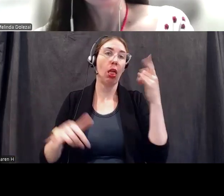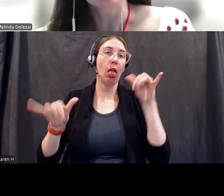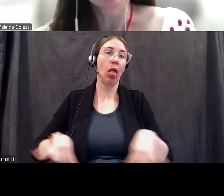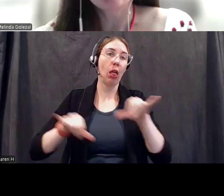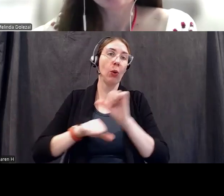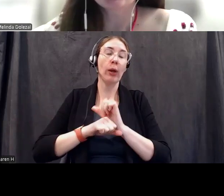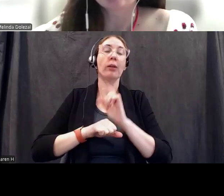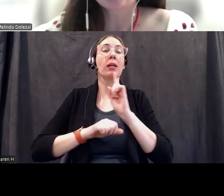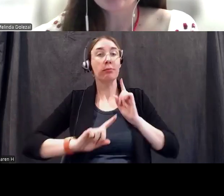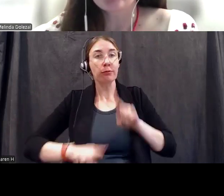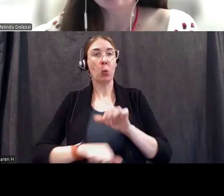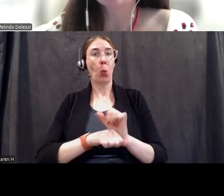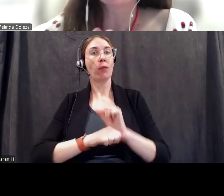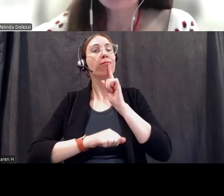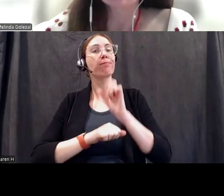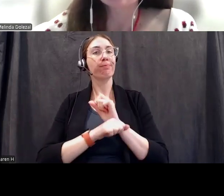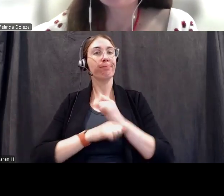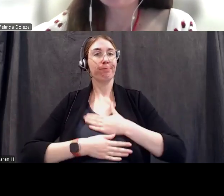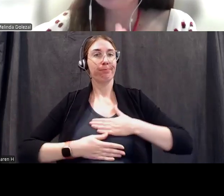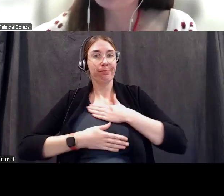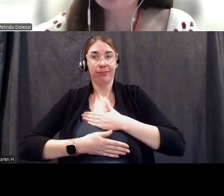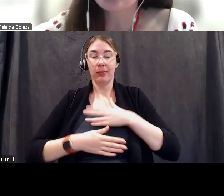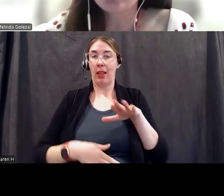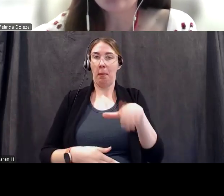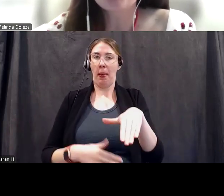Bottom left and the bottom right are not our pictures but I thought they were really cool.